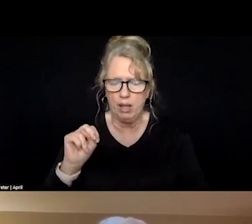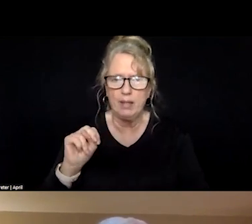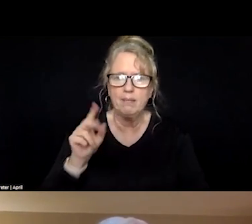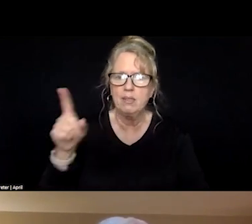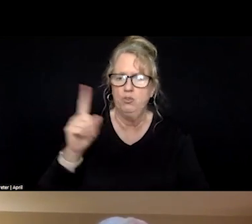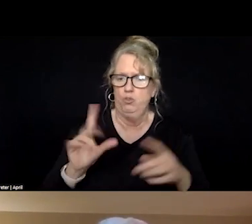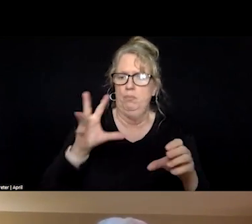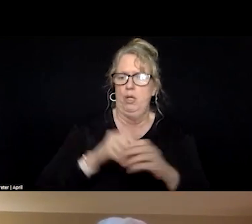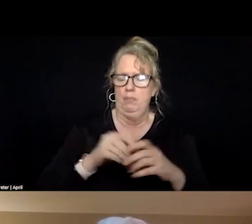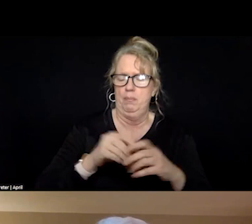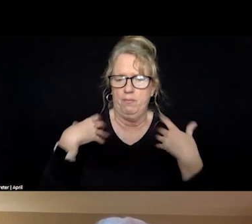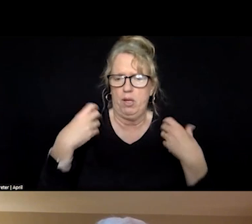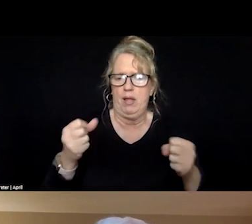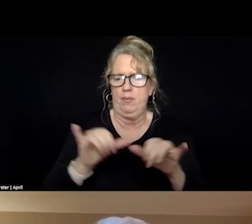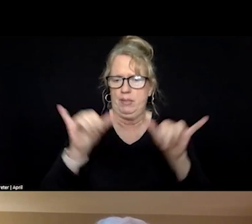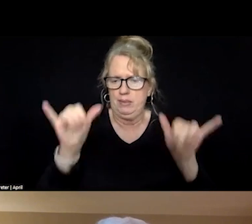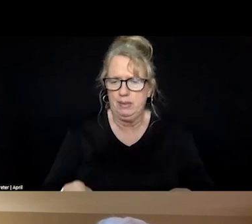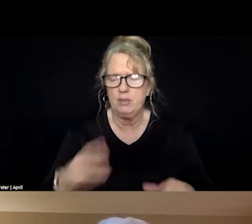SYSTEMS ARE ALL PART OF THE MENTAL HEALTH RESEARCH NET WORK,